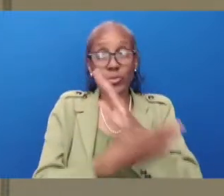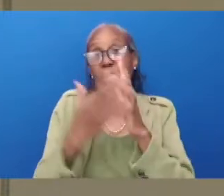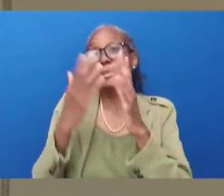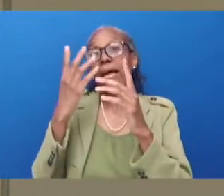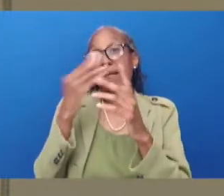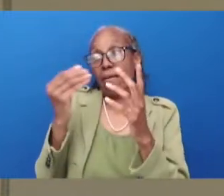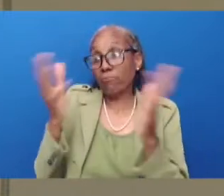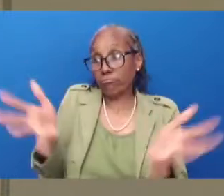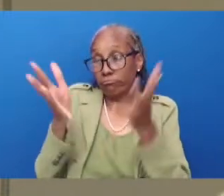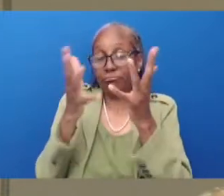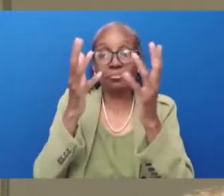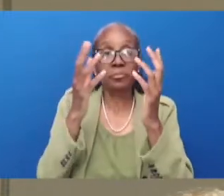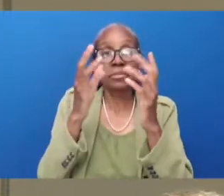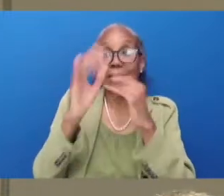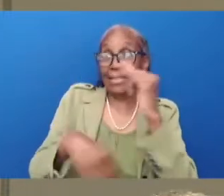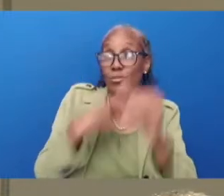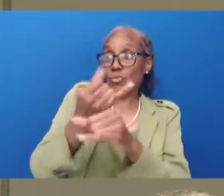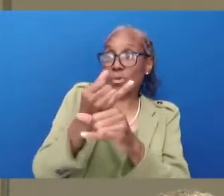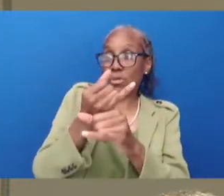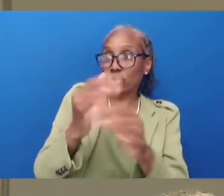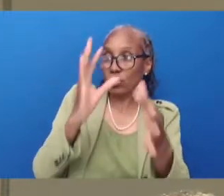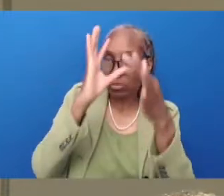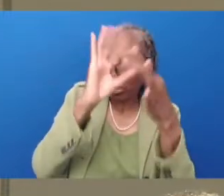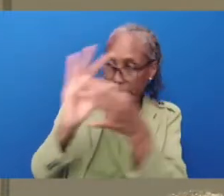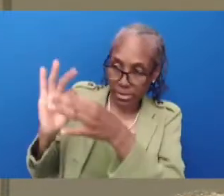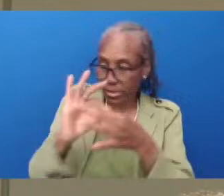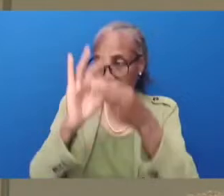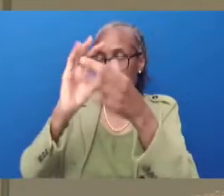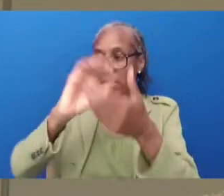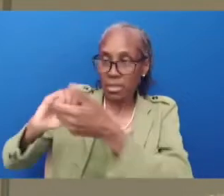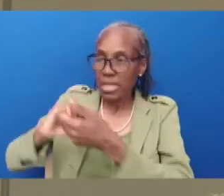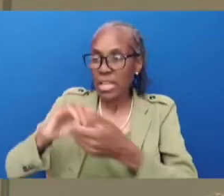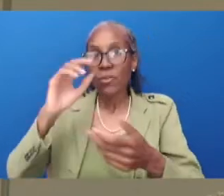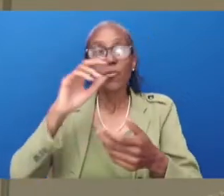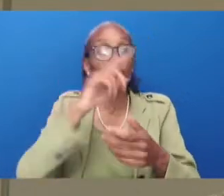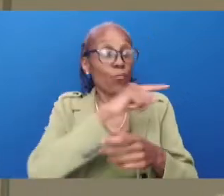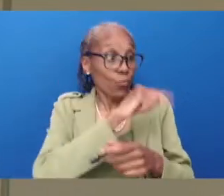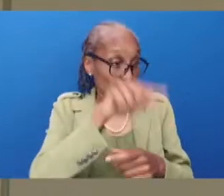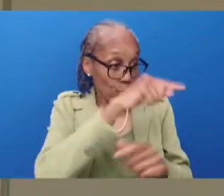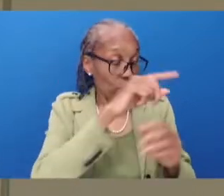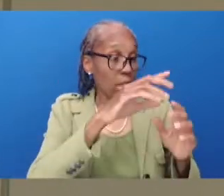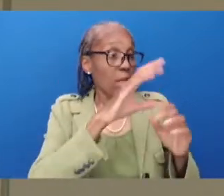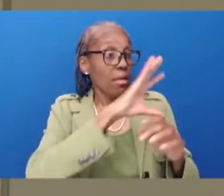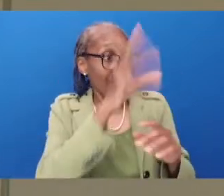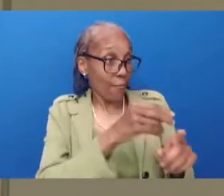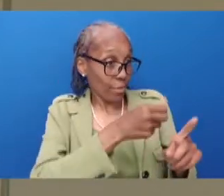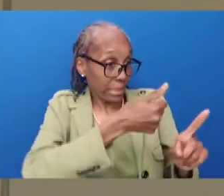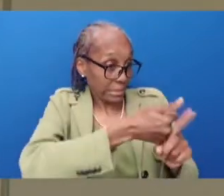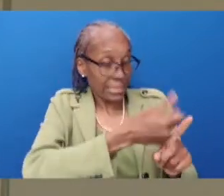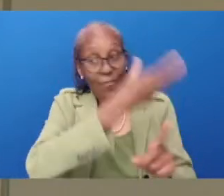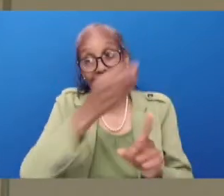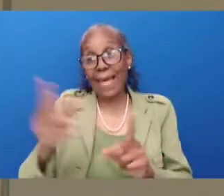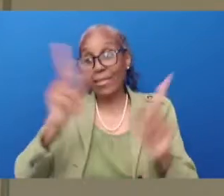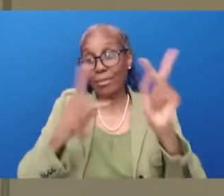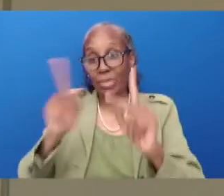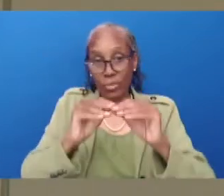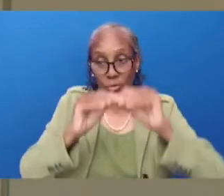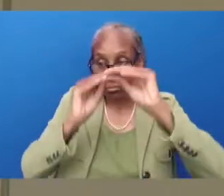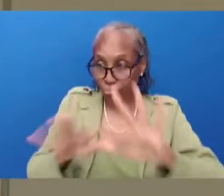STATES AND PROMOTE INTERNATIONAL